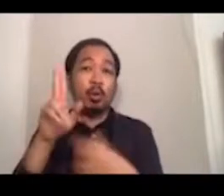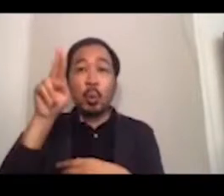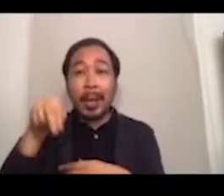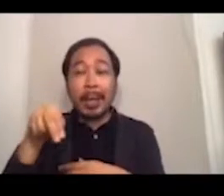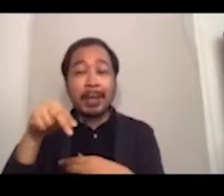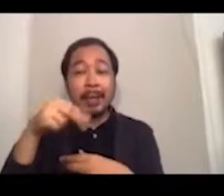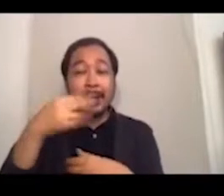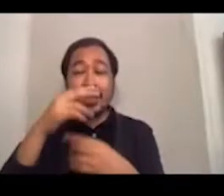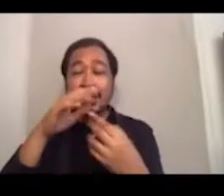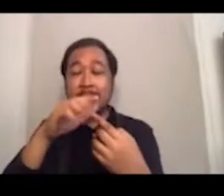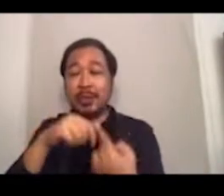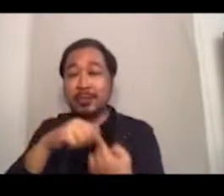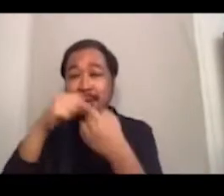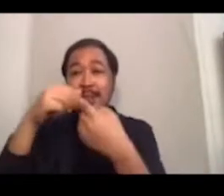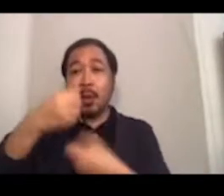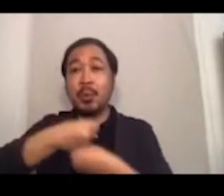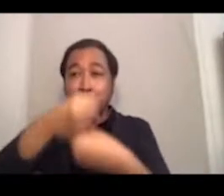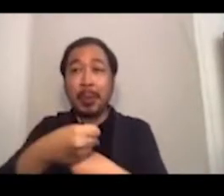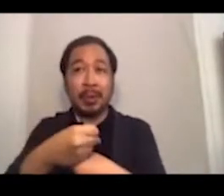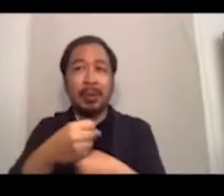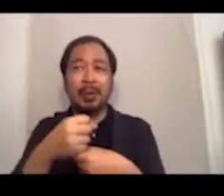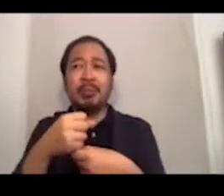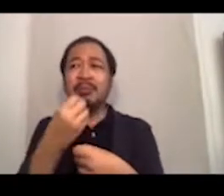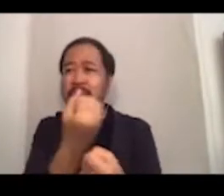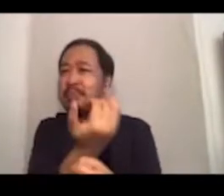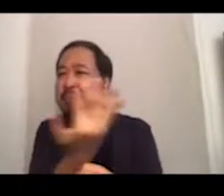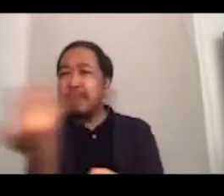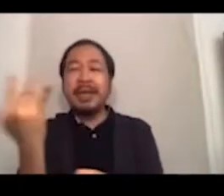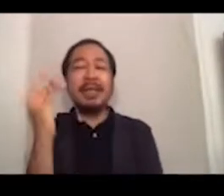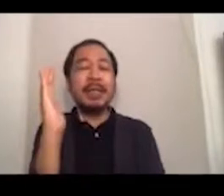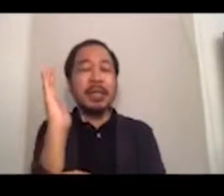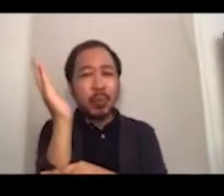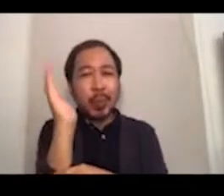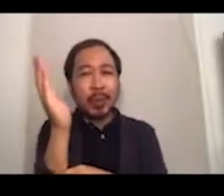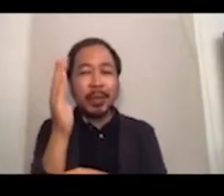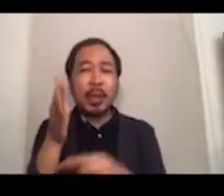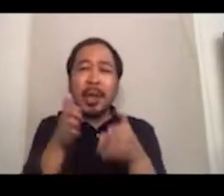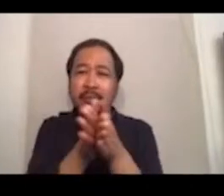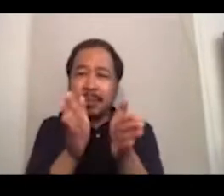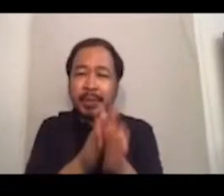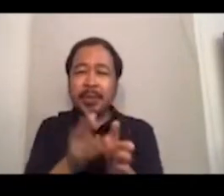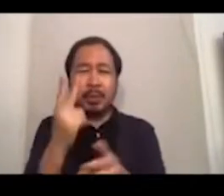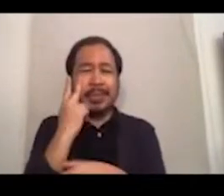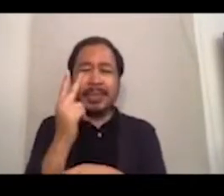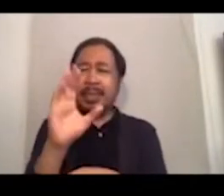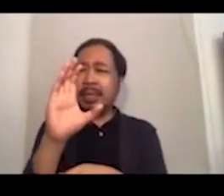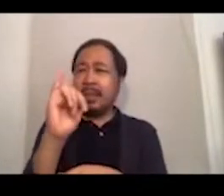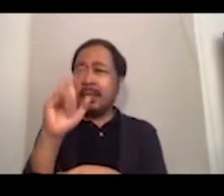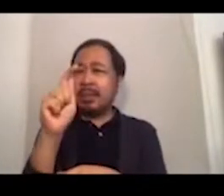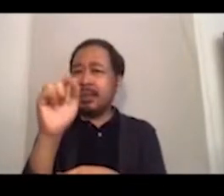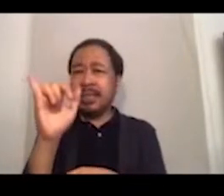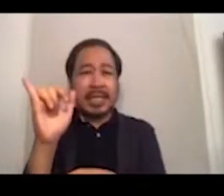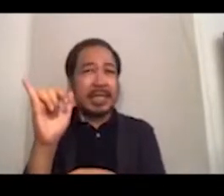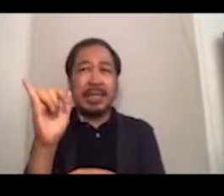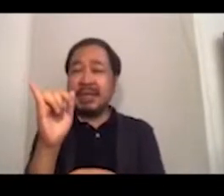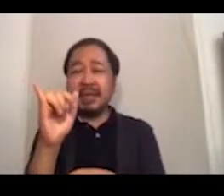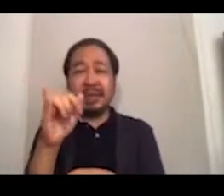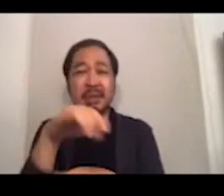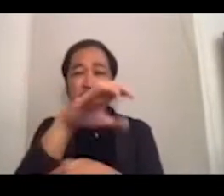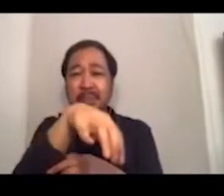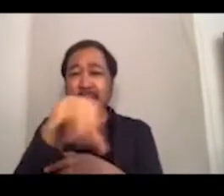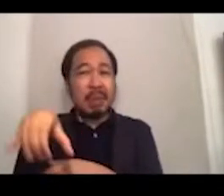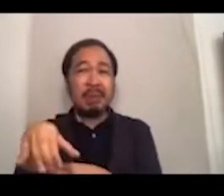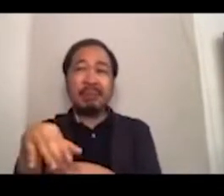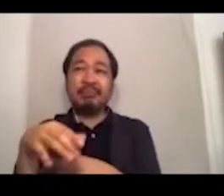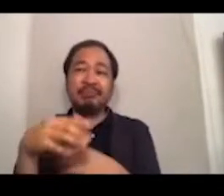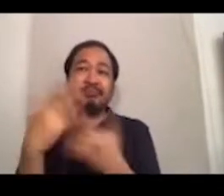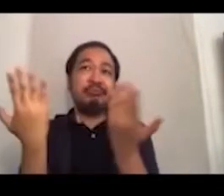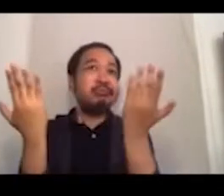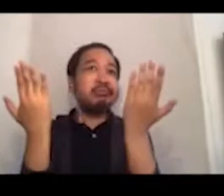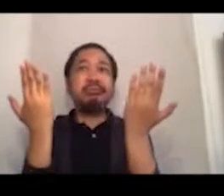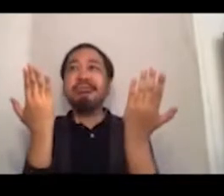to ensure that people with disabilities have clear mechanisms and ways of